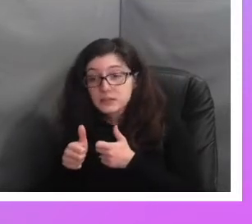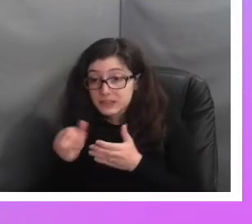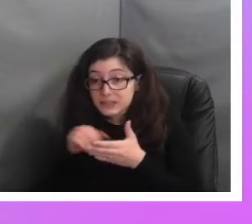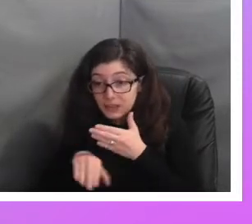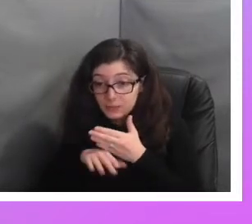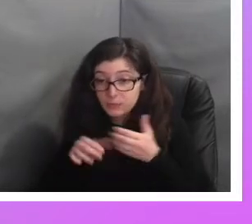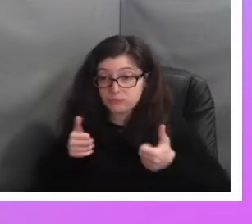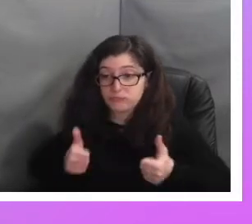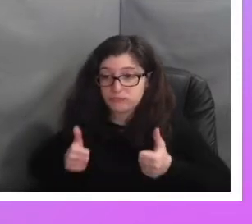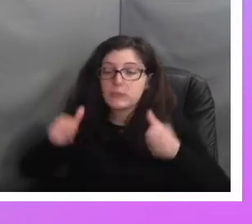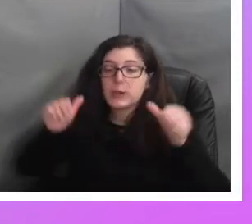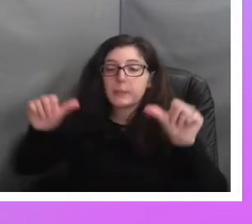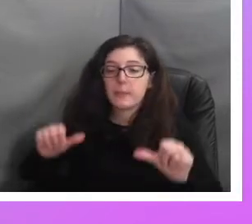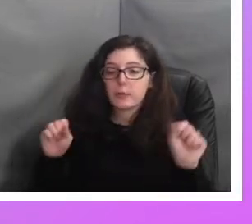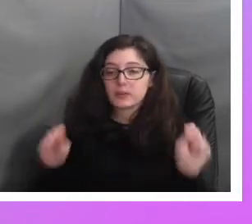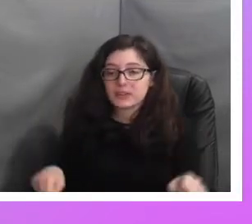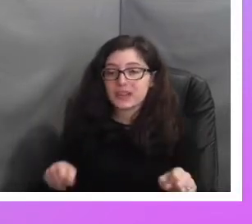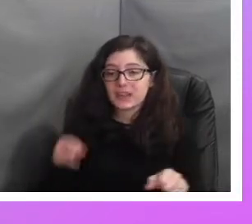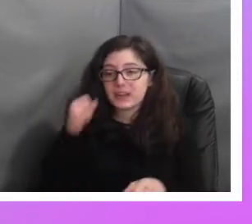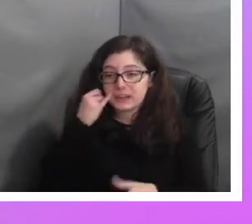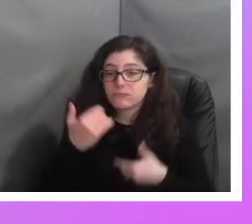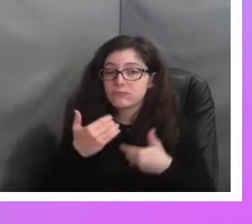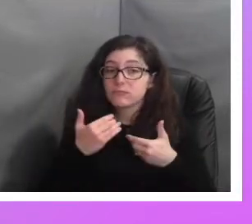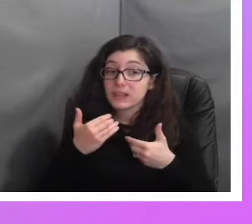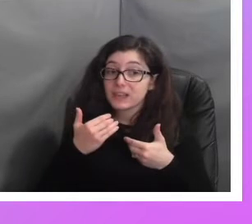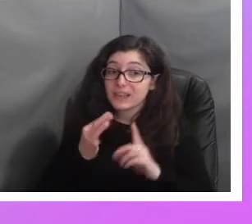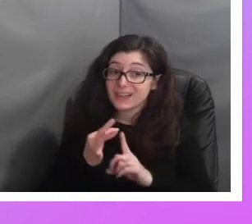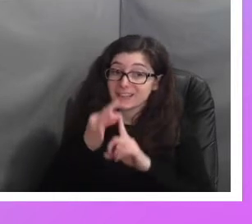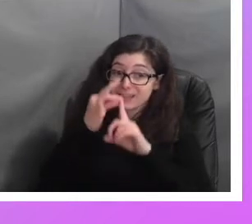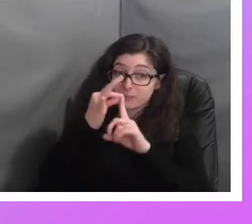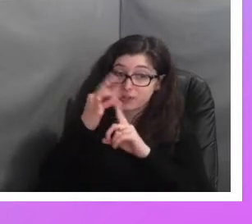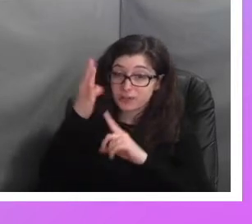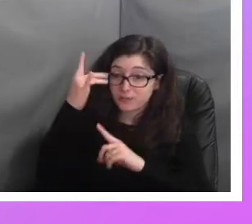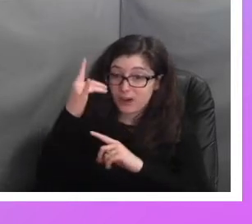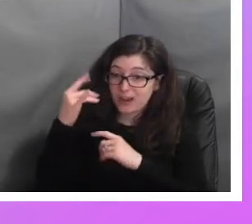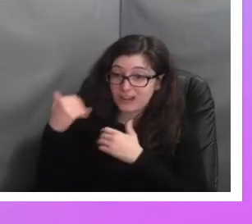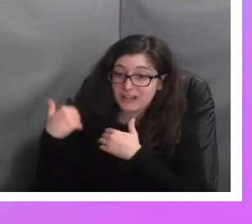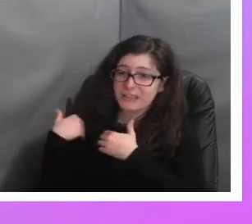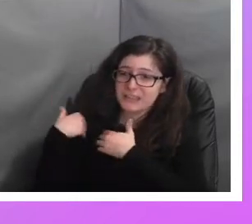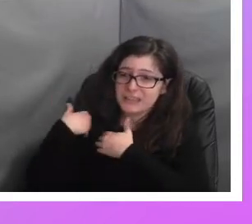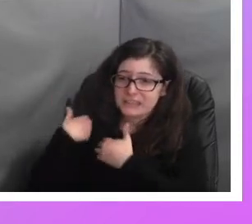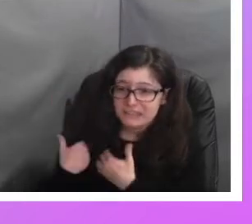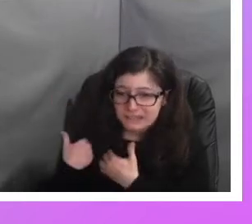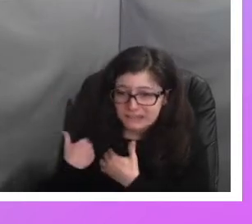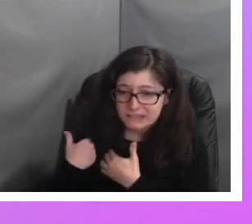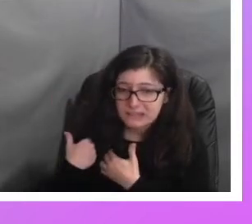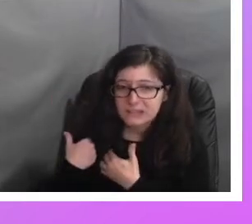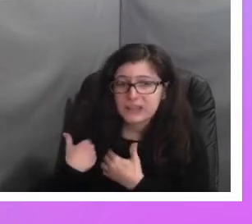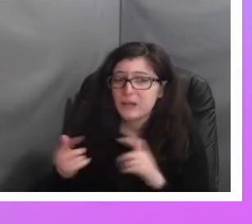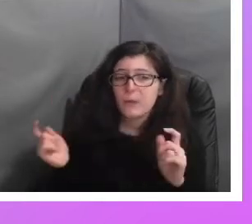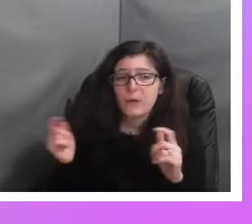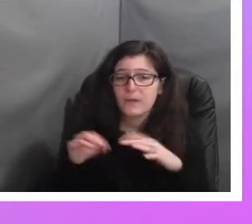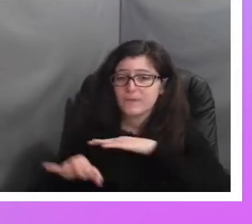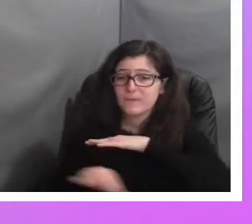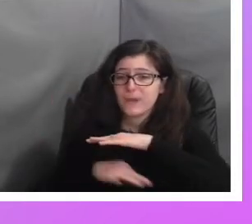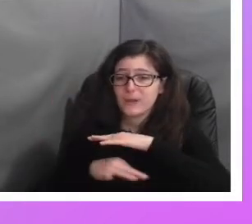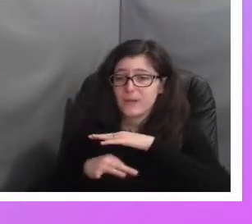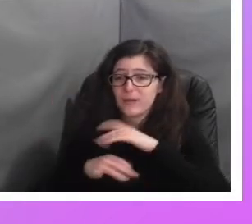And then if you're going to go through an exception for undue burden or fundamental alteration and those are pretty high standards for exceptions,